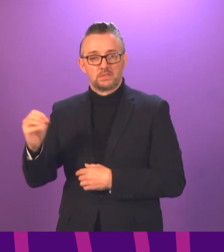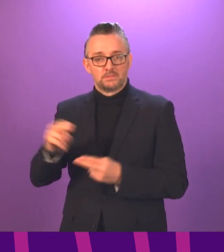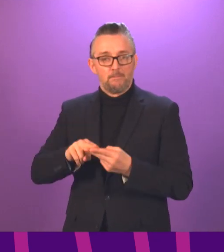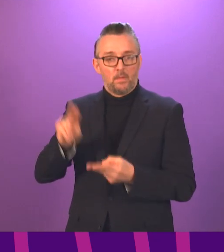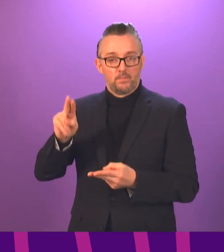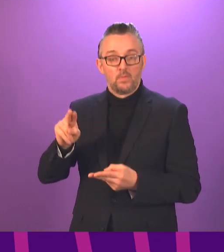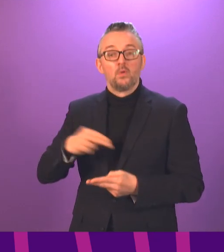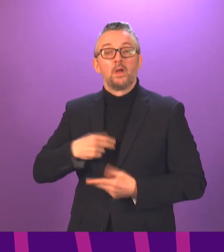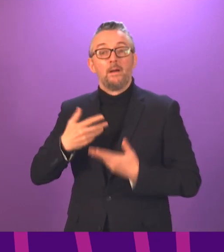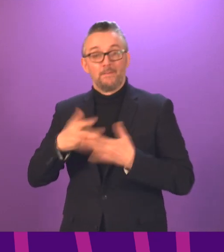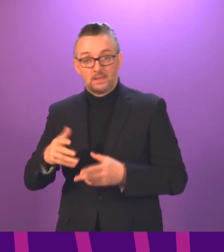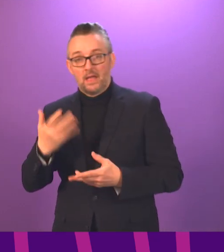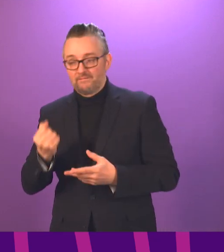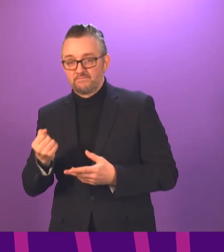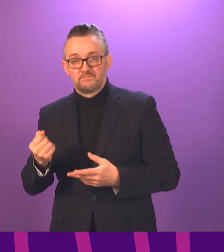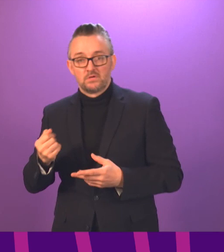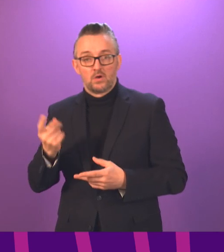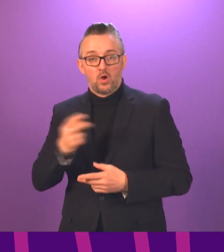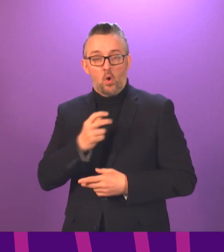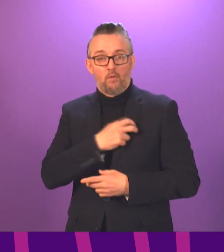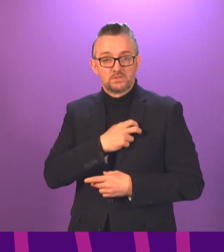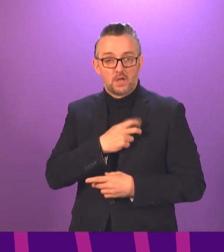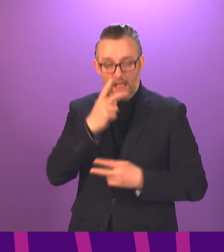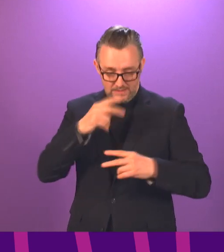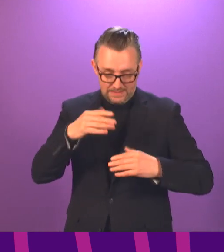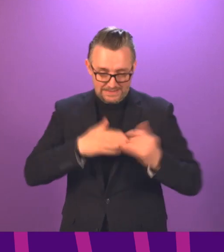to allow electoral registration officers to deal with that level of increase